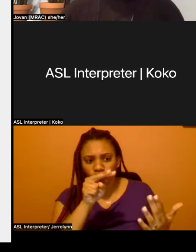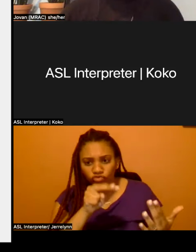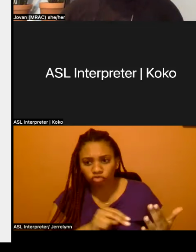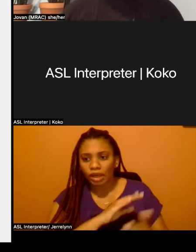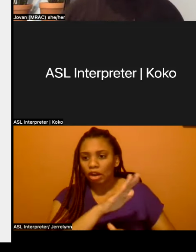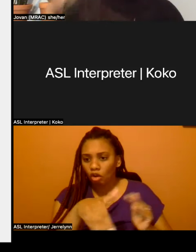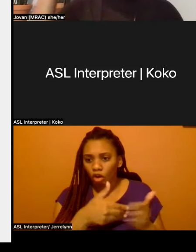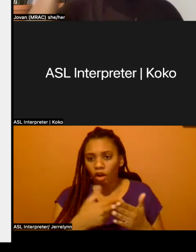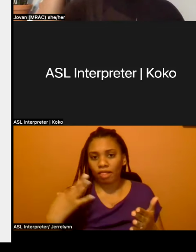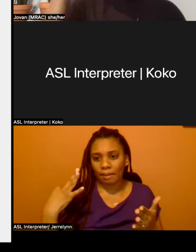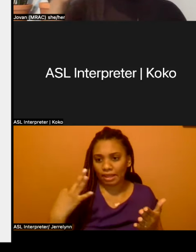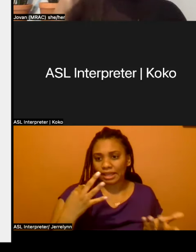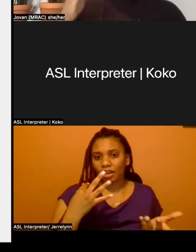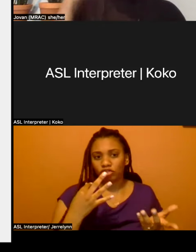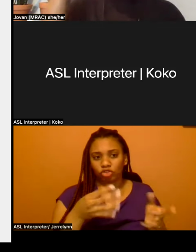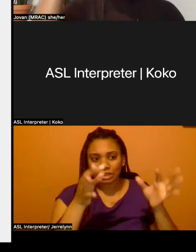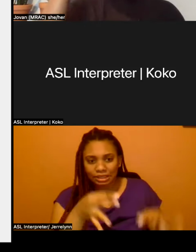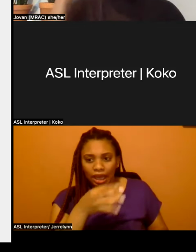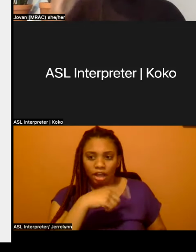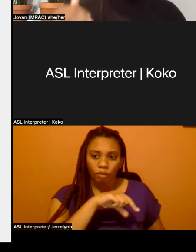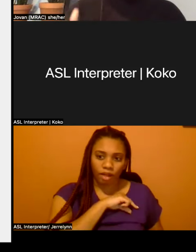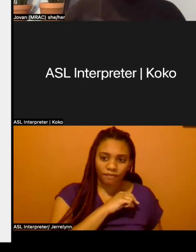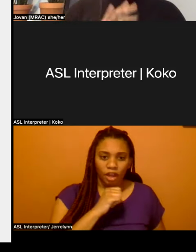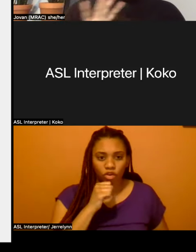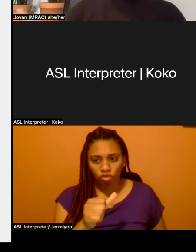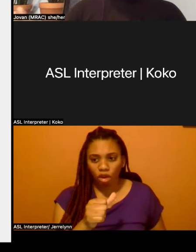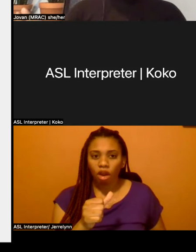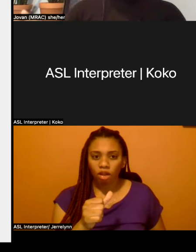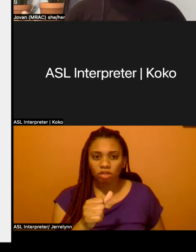and placed into one or more of these groupings.